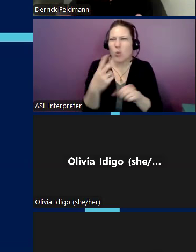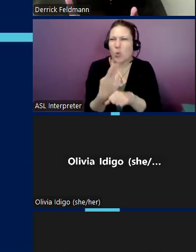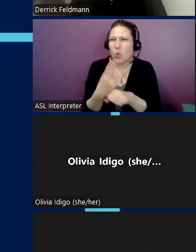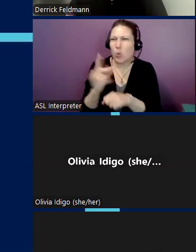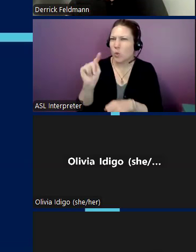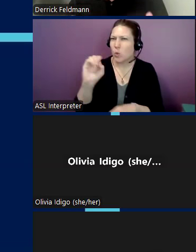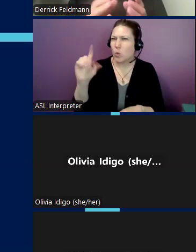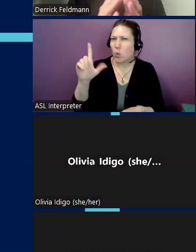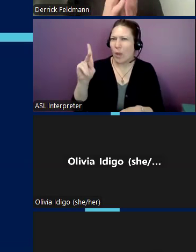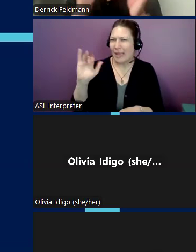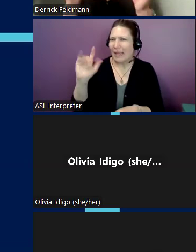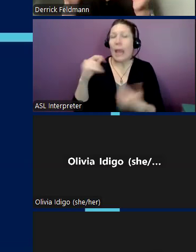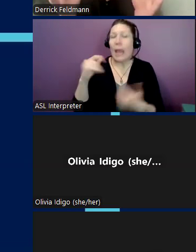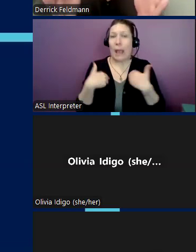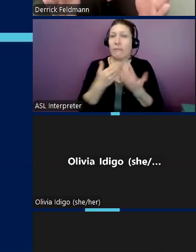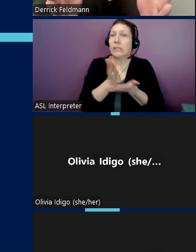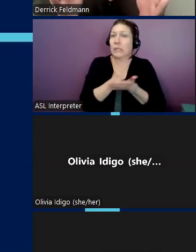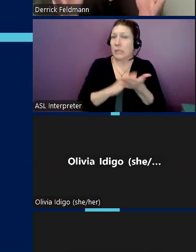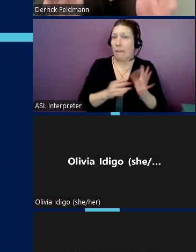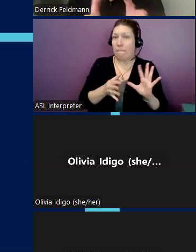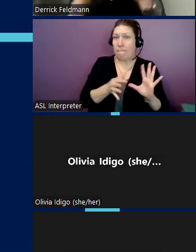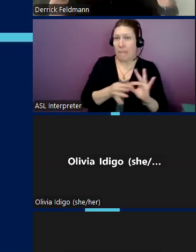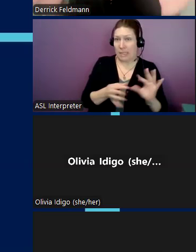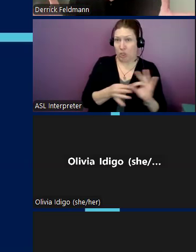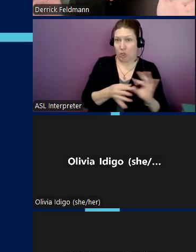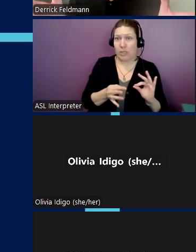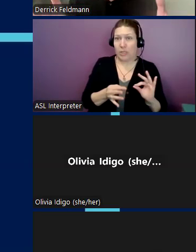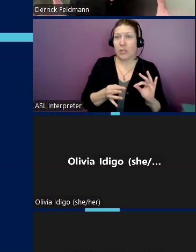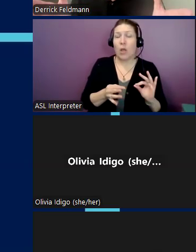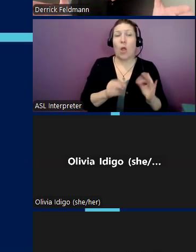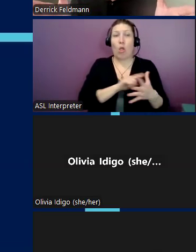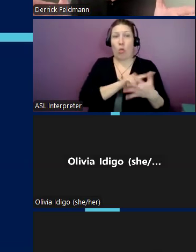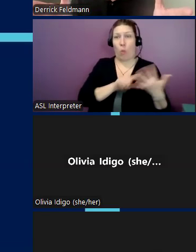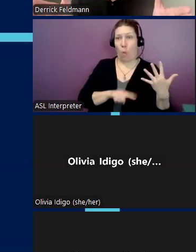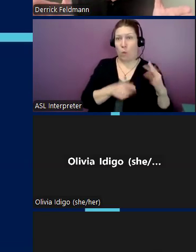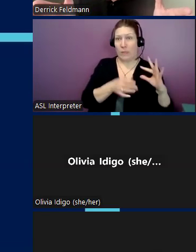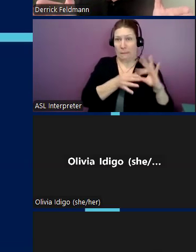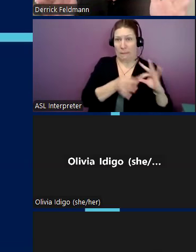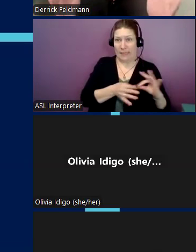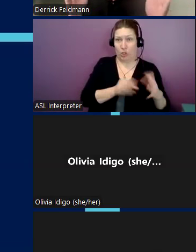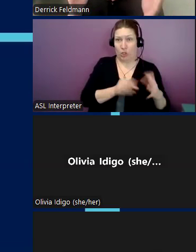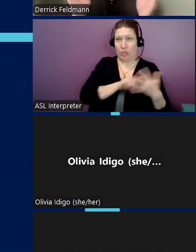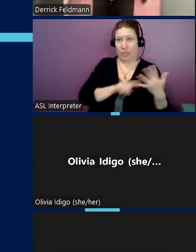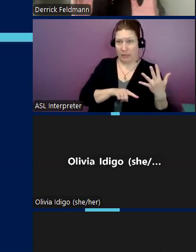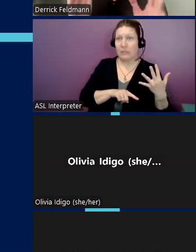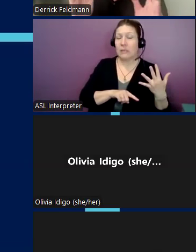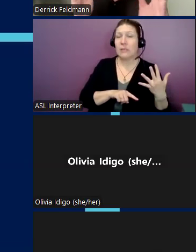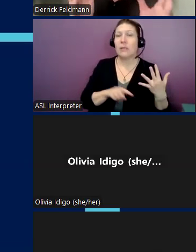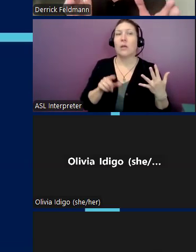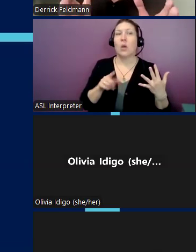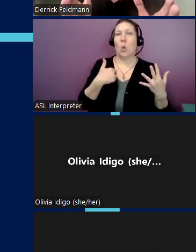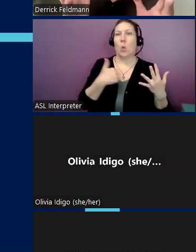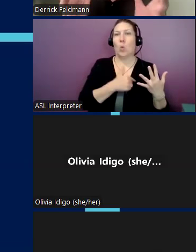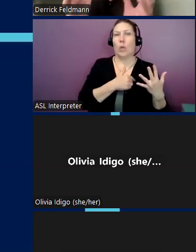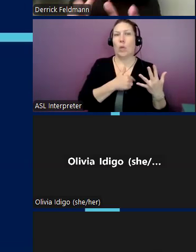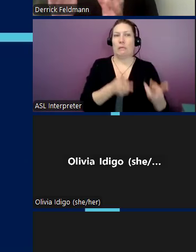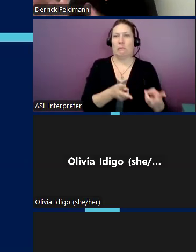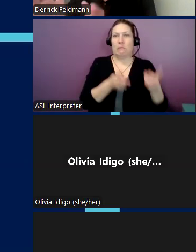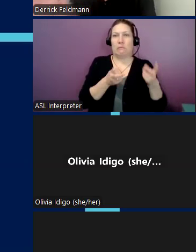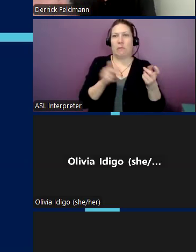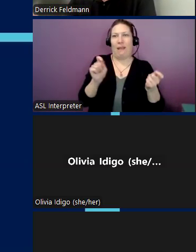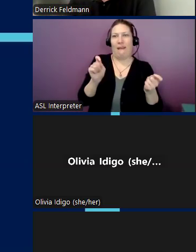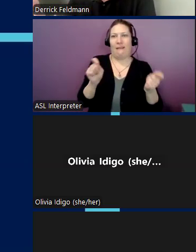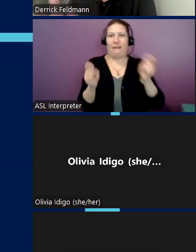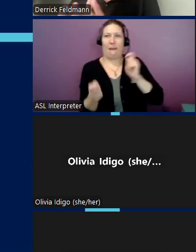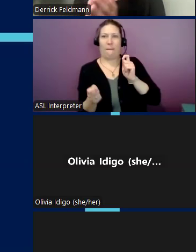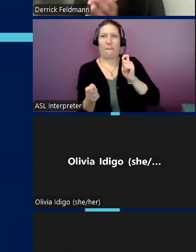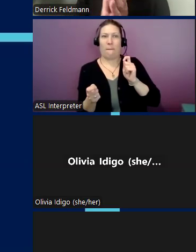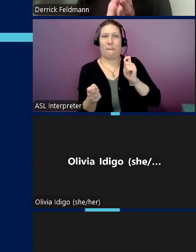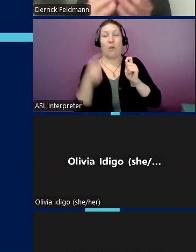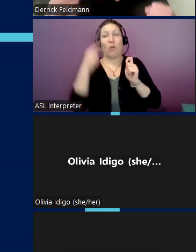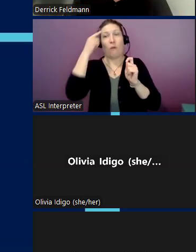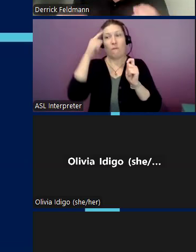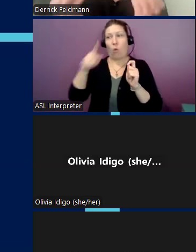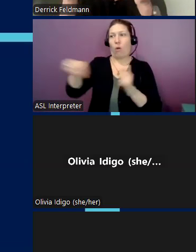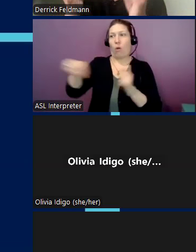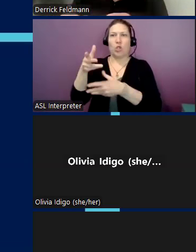And it was during that time that we took the messages that were optimized after our final round of quantitative and then we adapted those for trusted messengers.